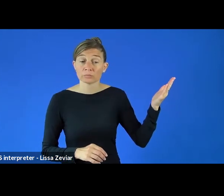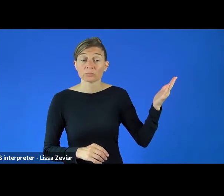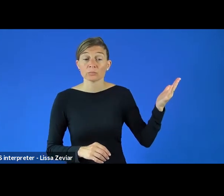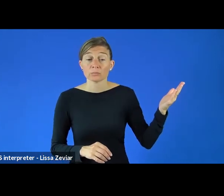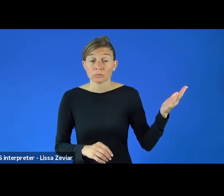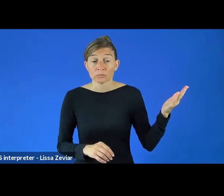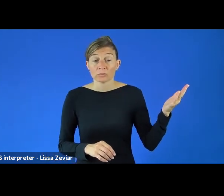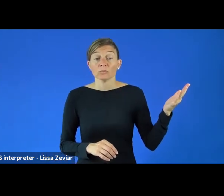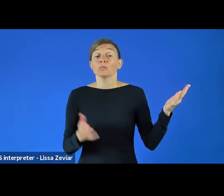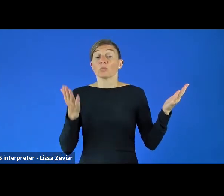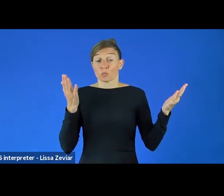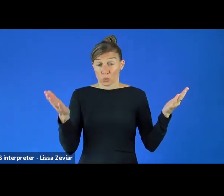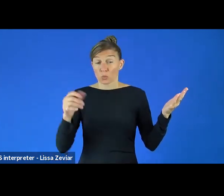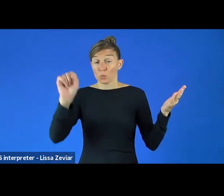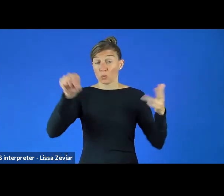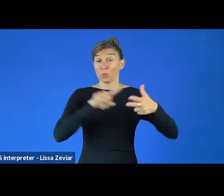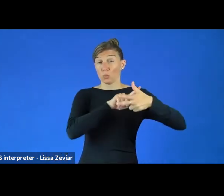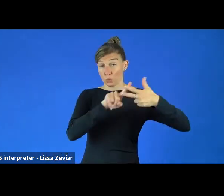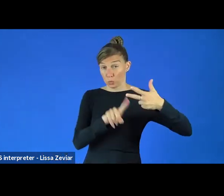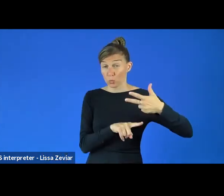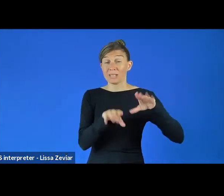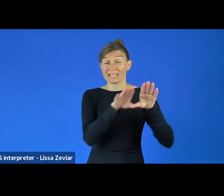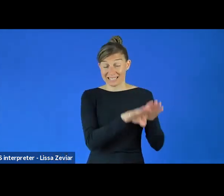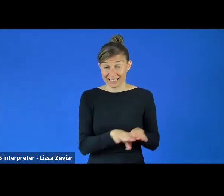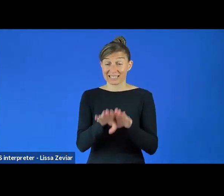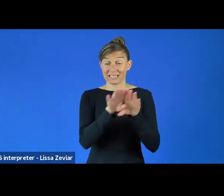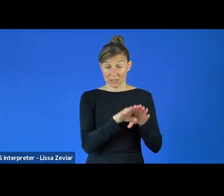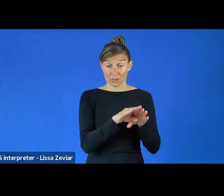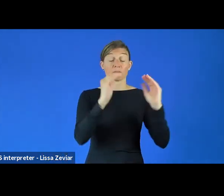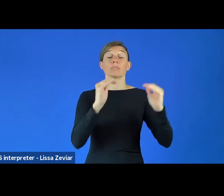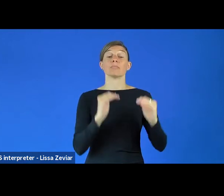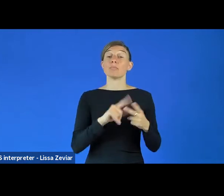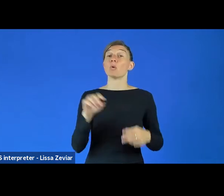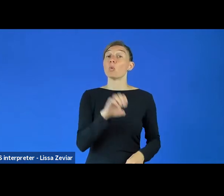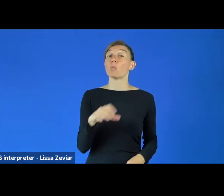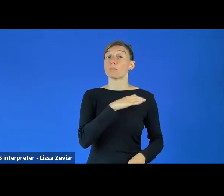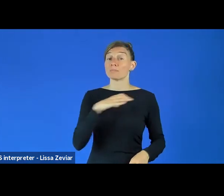the Commission also requests the European standardisation organisation